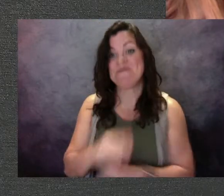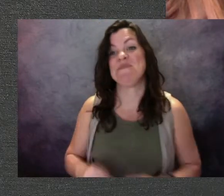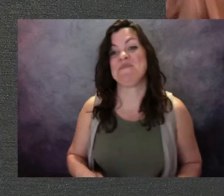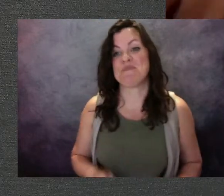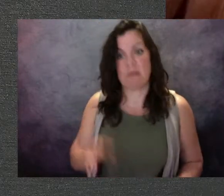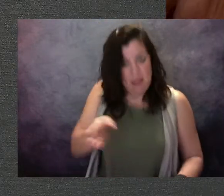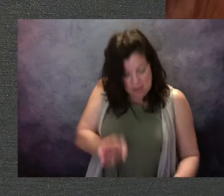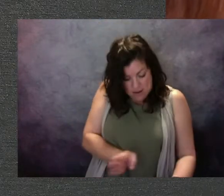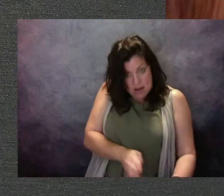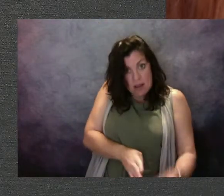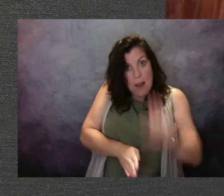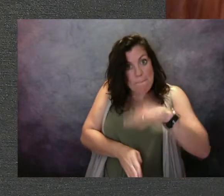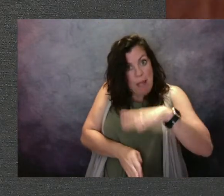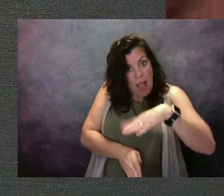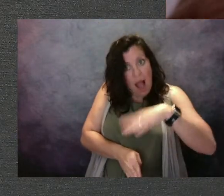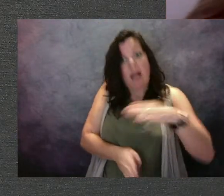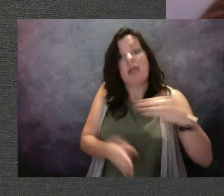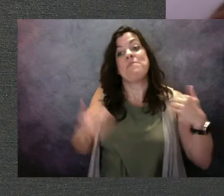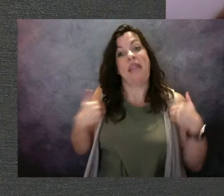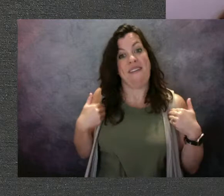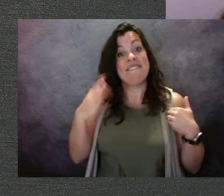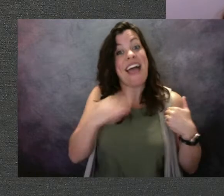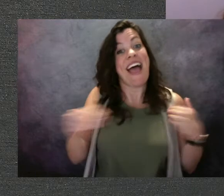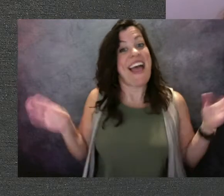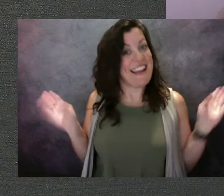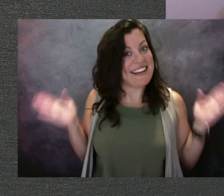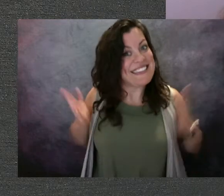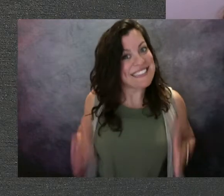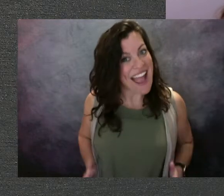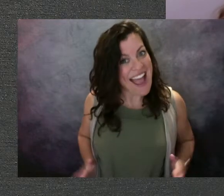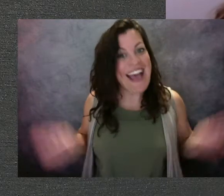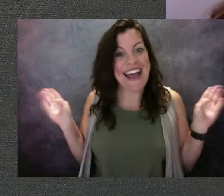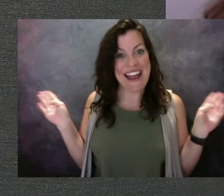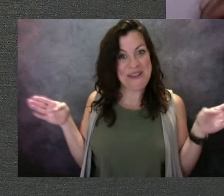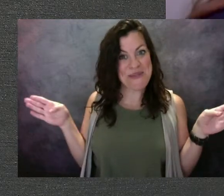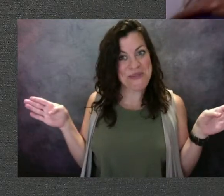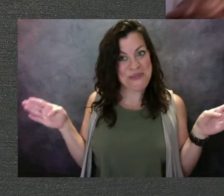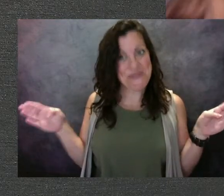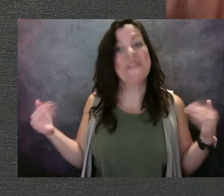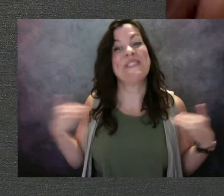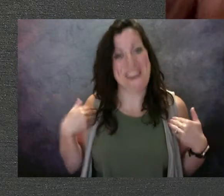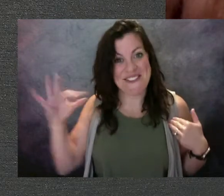and even a fin right here on its side and even there's one the other side too.